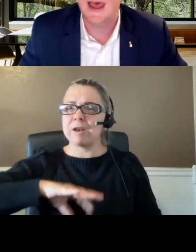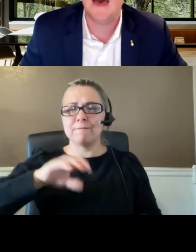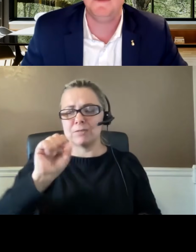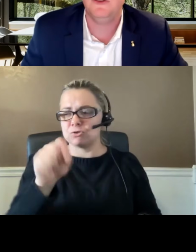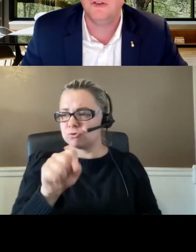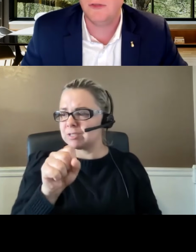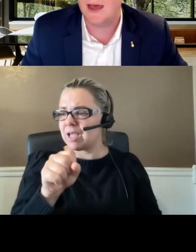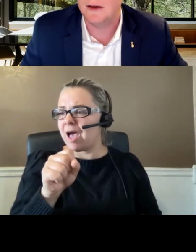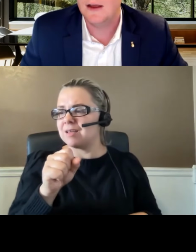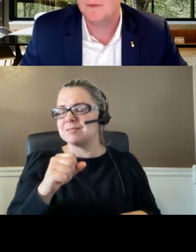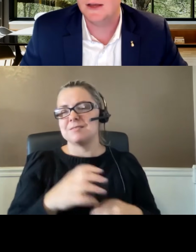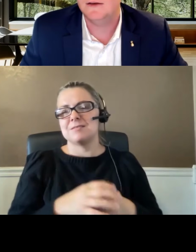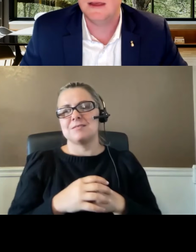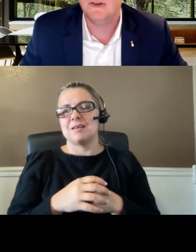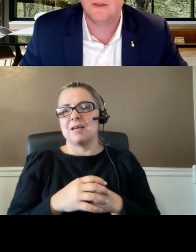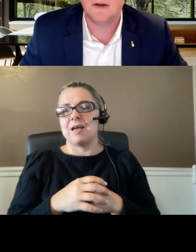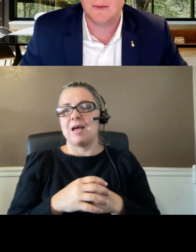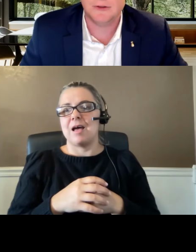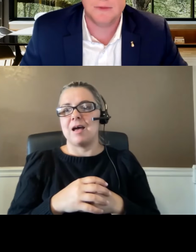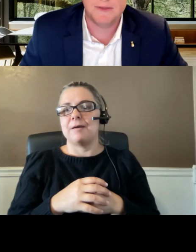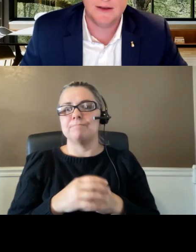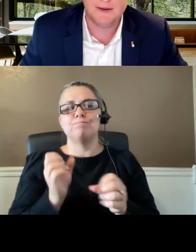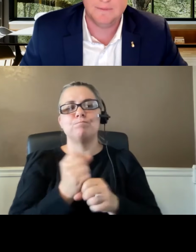happy to do that, but make sure that you're able to meet with that team.